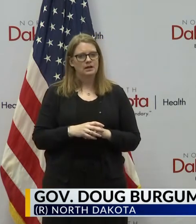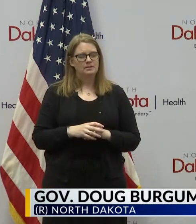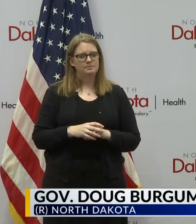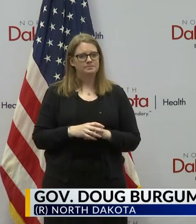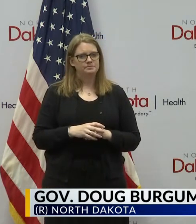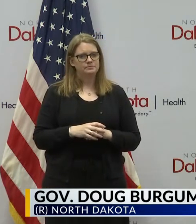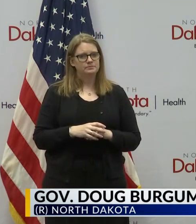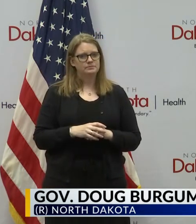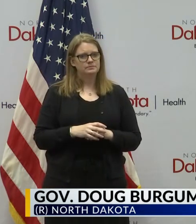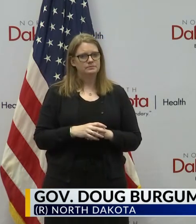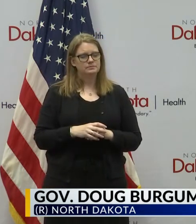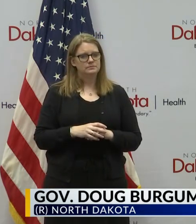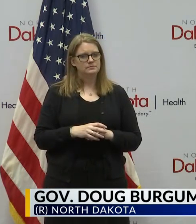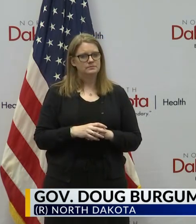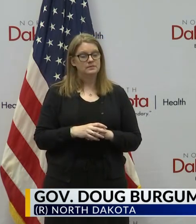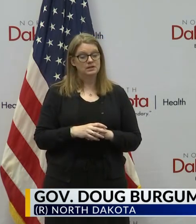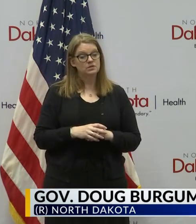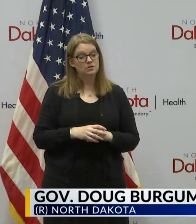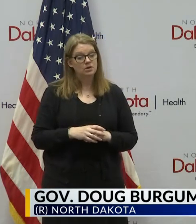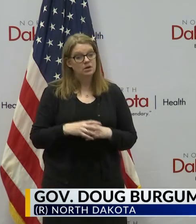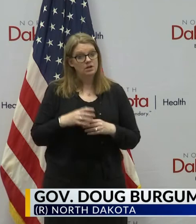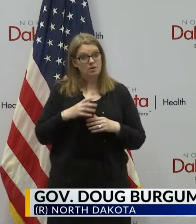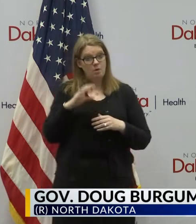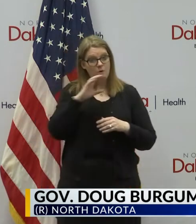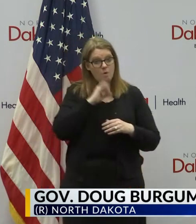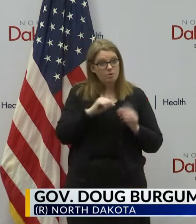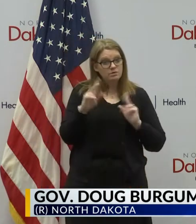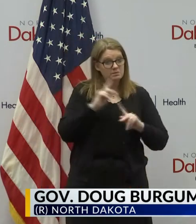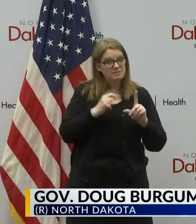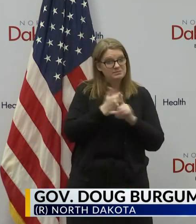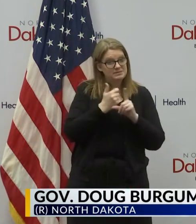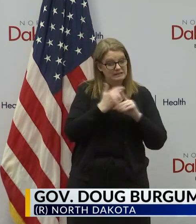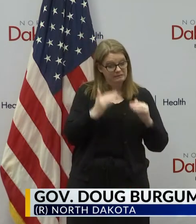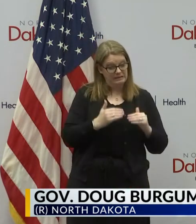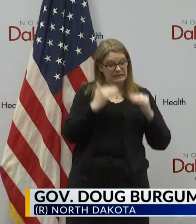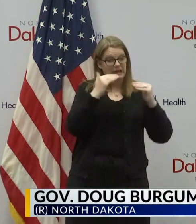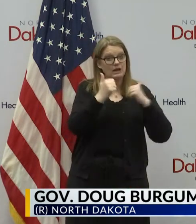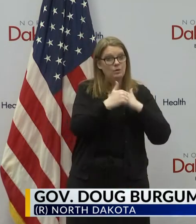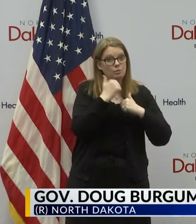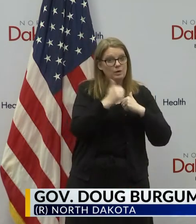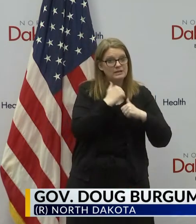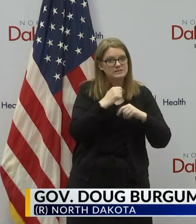FROM THIS DEADLY DISEASE. AND WE AGAIN RECOGNIZE THAT